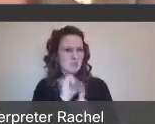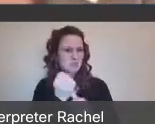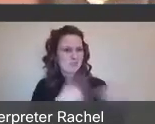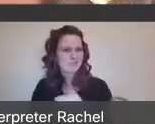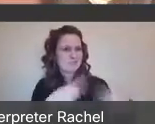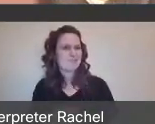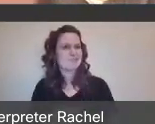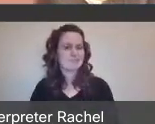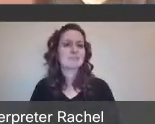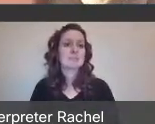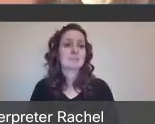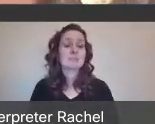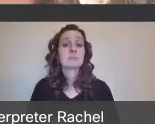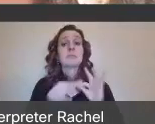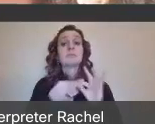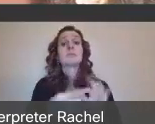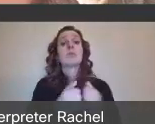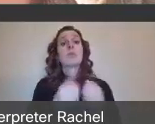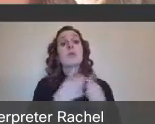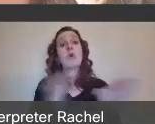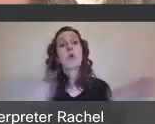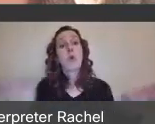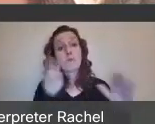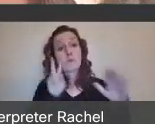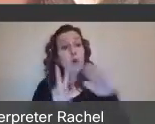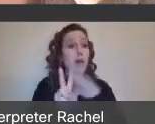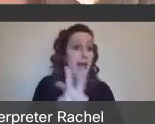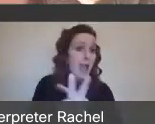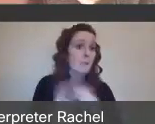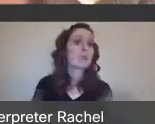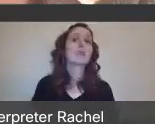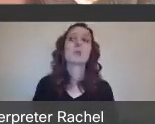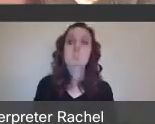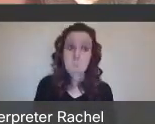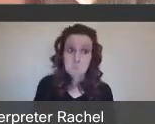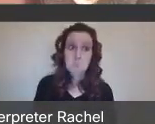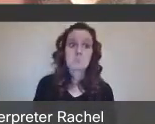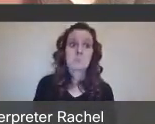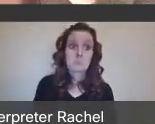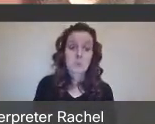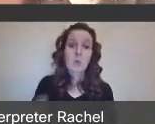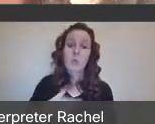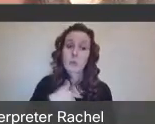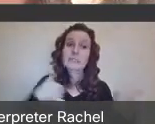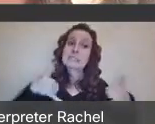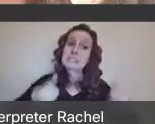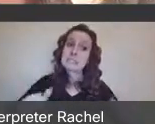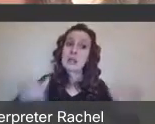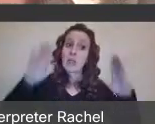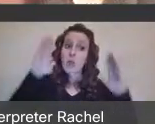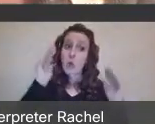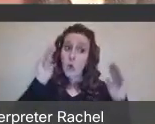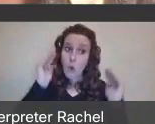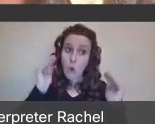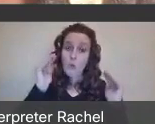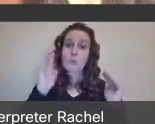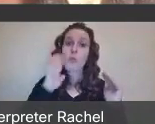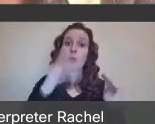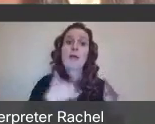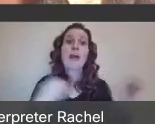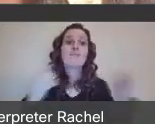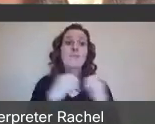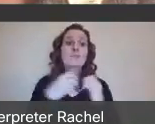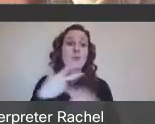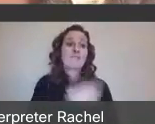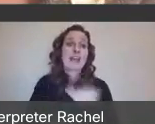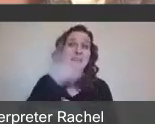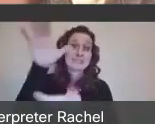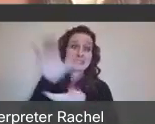So in terms of our overall outlook, we still hope that we will get more vaccines soon so that